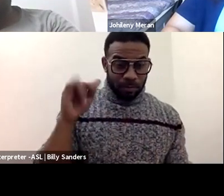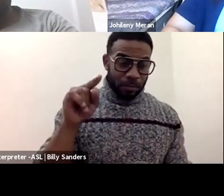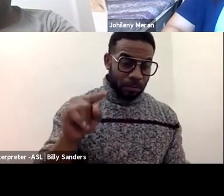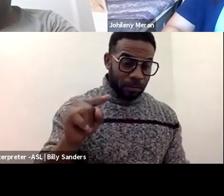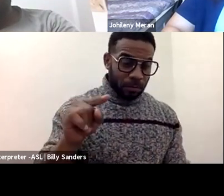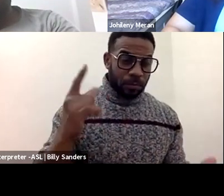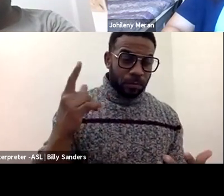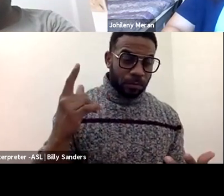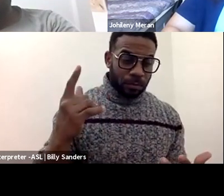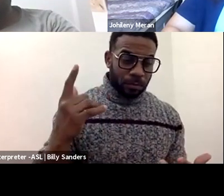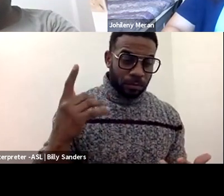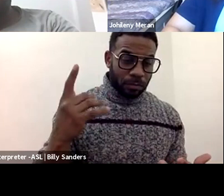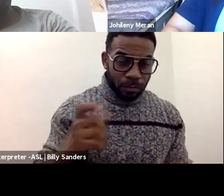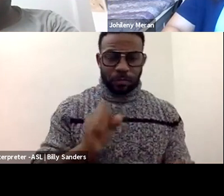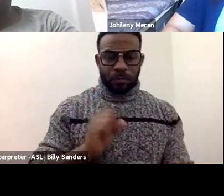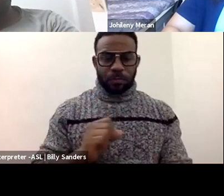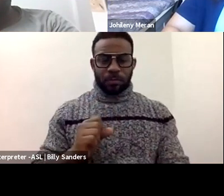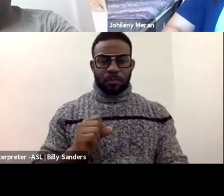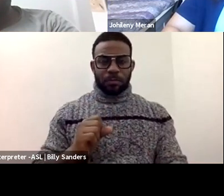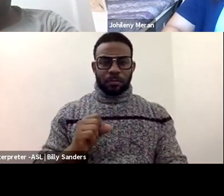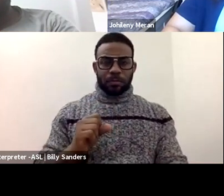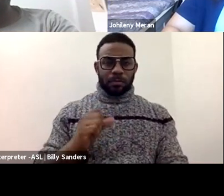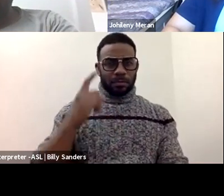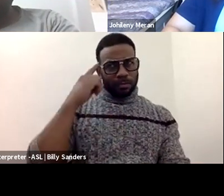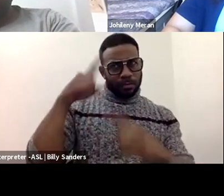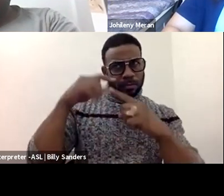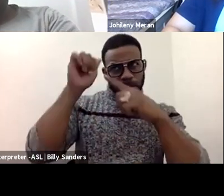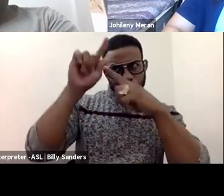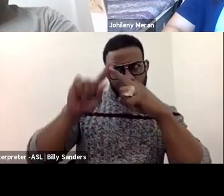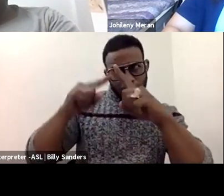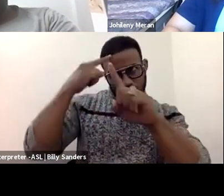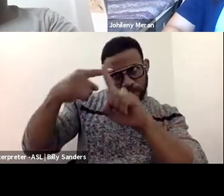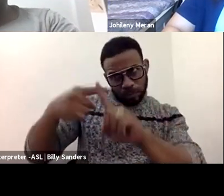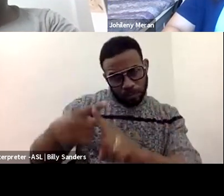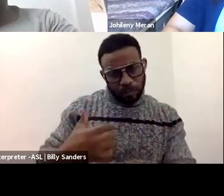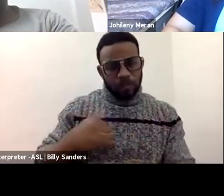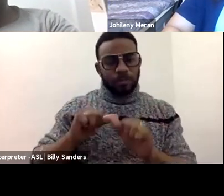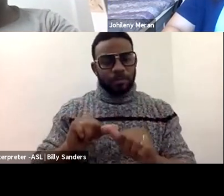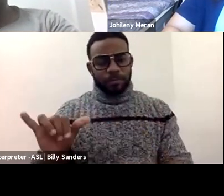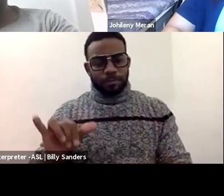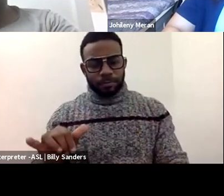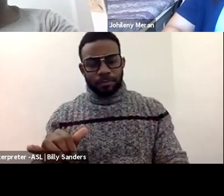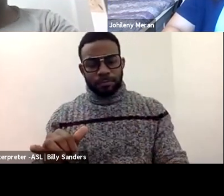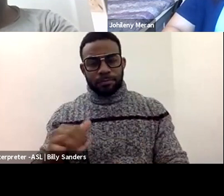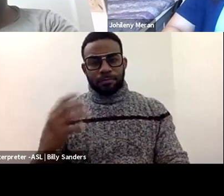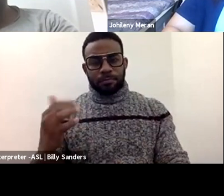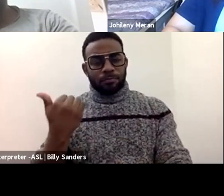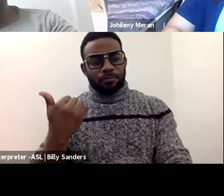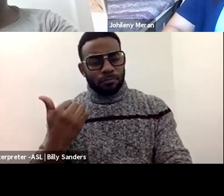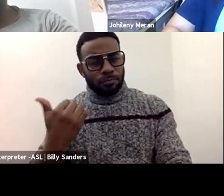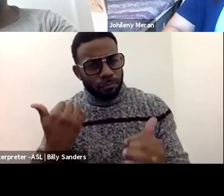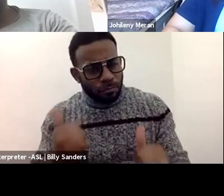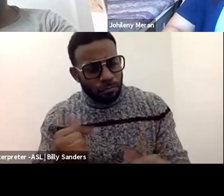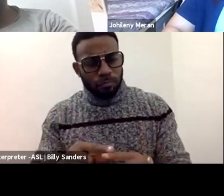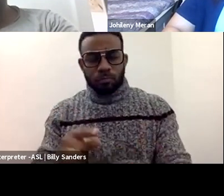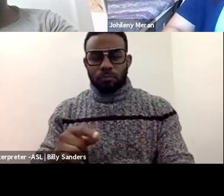want to really hang on to good things. So I was constantly like trying to cultivate